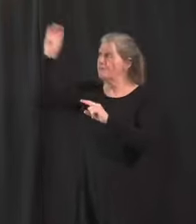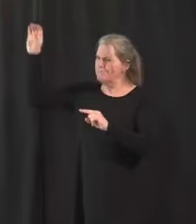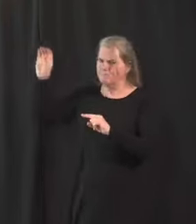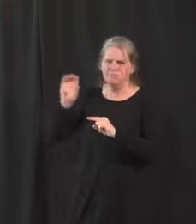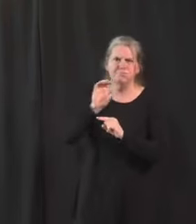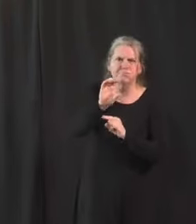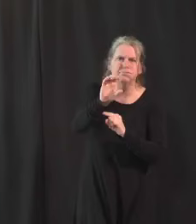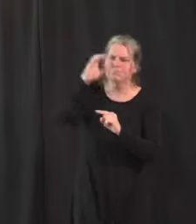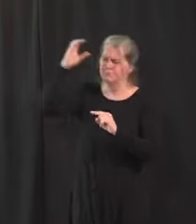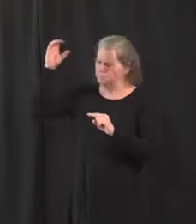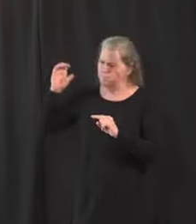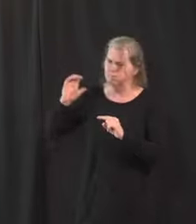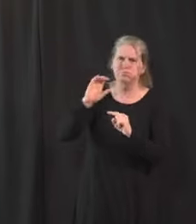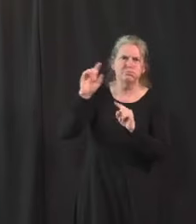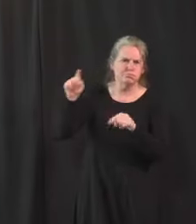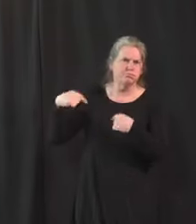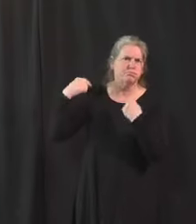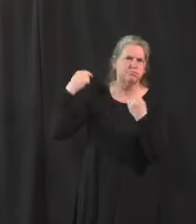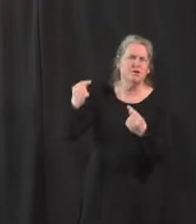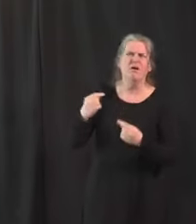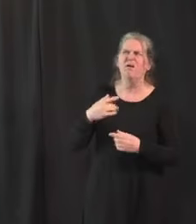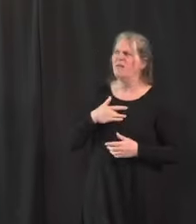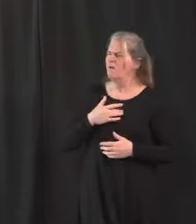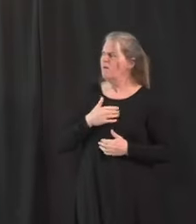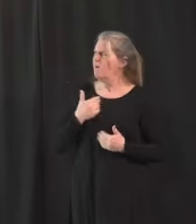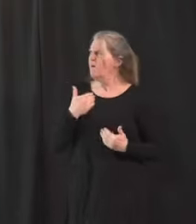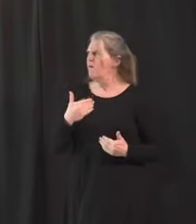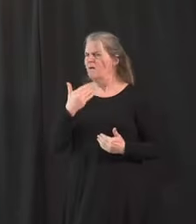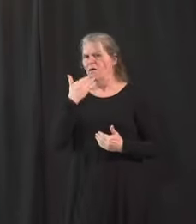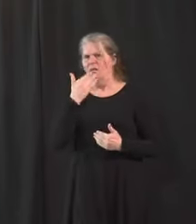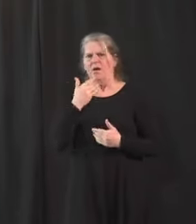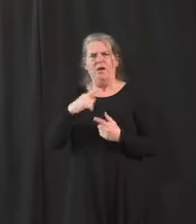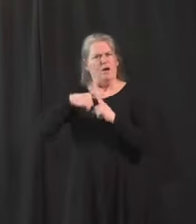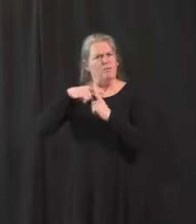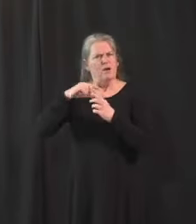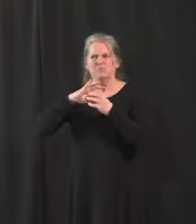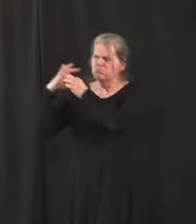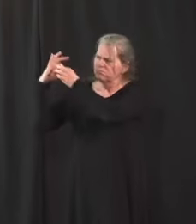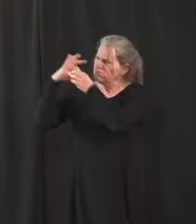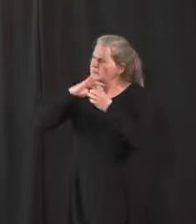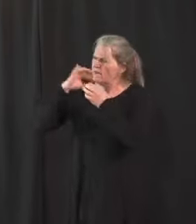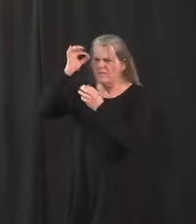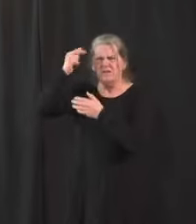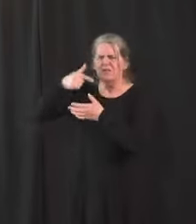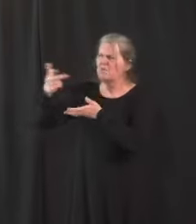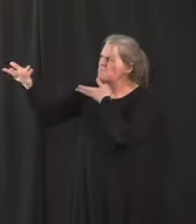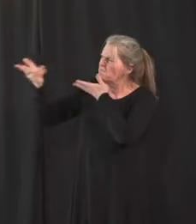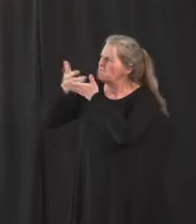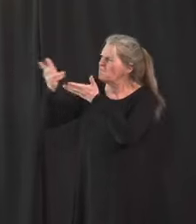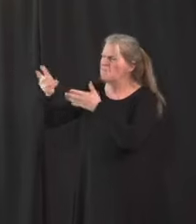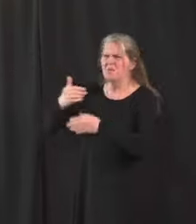I FEEL VERY FORTUNATE TO HAVE A POSITIVE RELATIONSHIP WITH THE FEDERAL GOVERNMENT DURING THIS CRISIS.